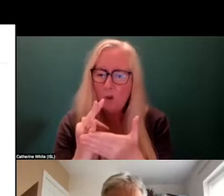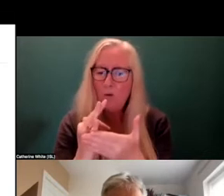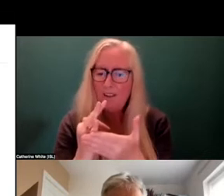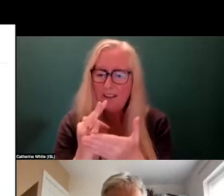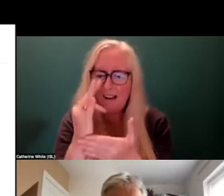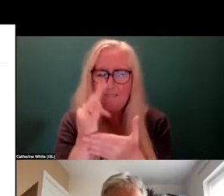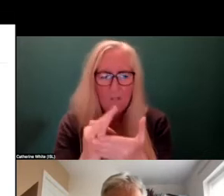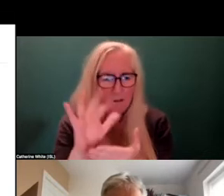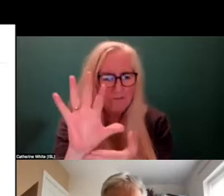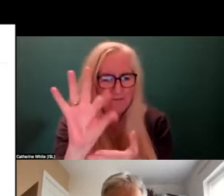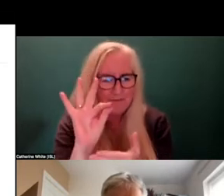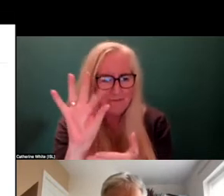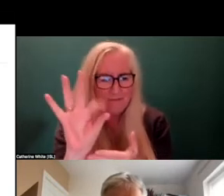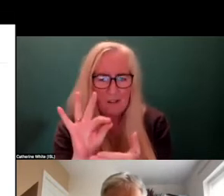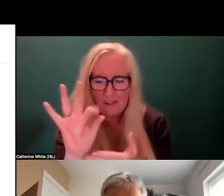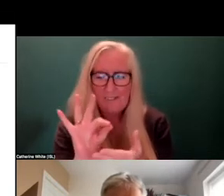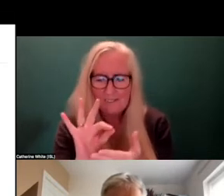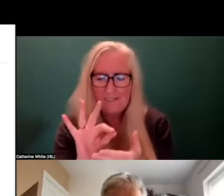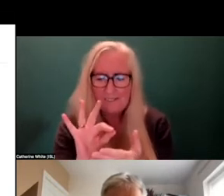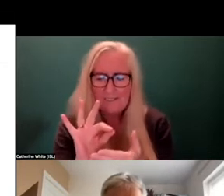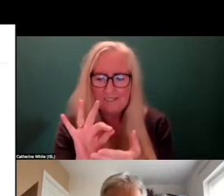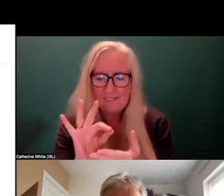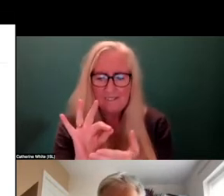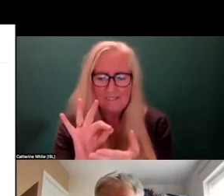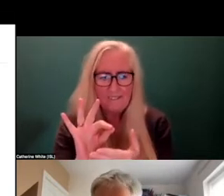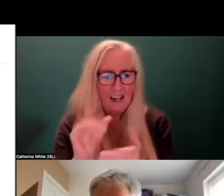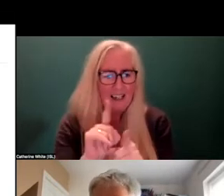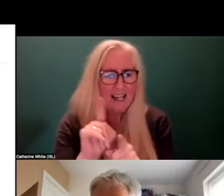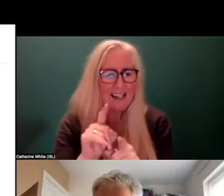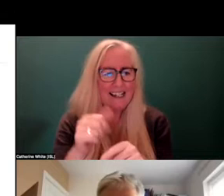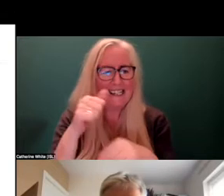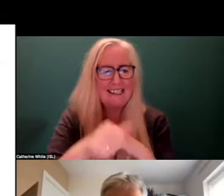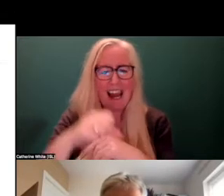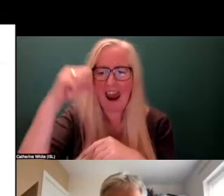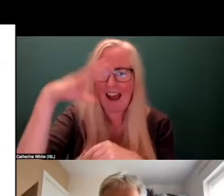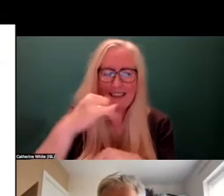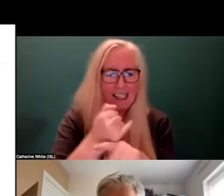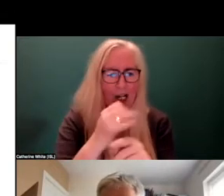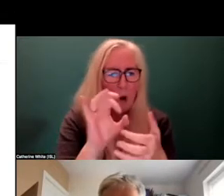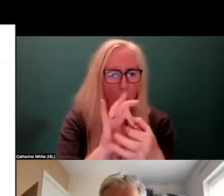But a few that were very high were things like daylight in the home